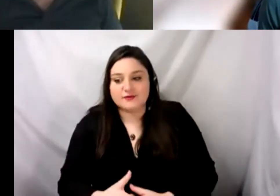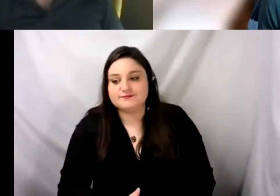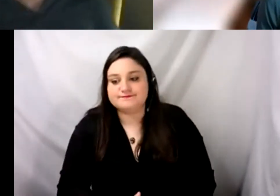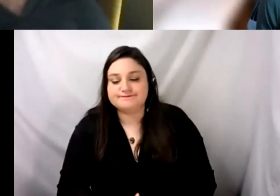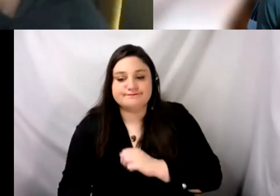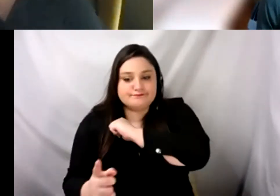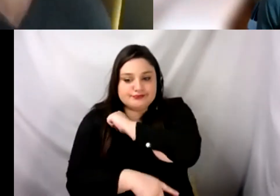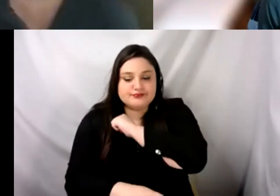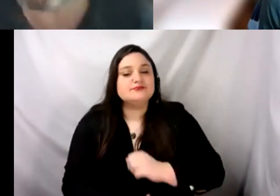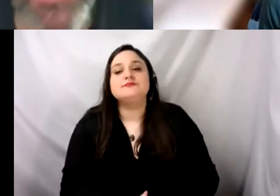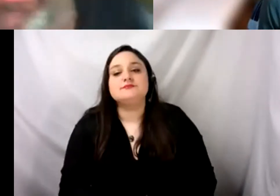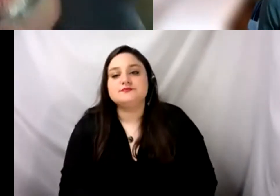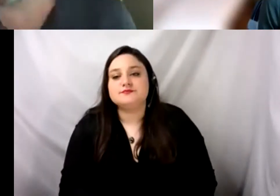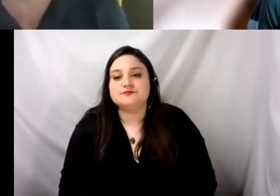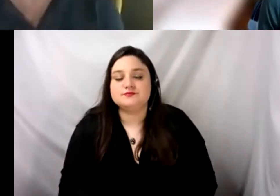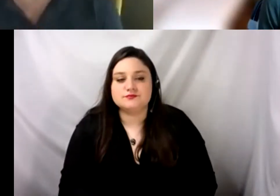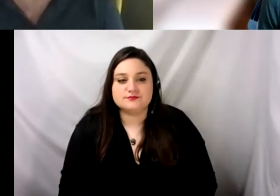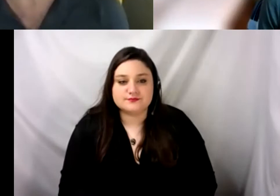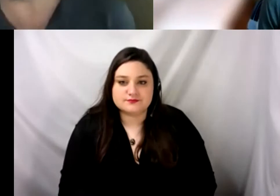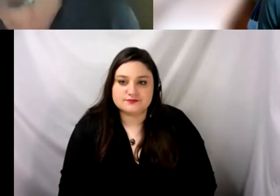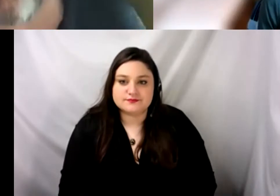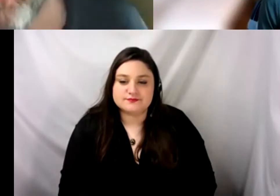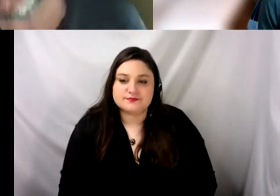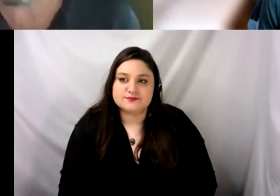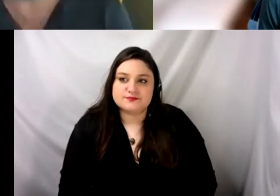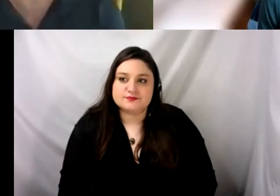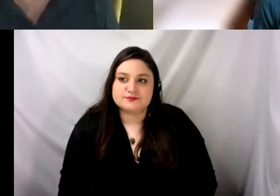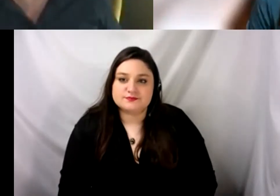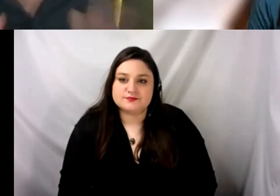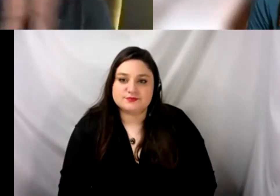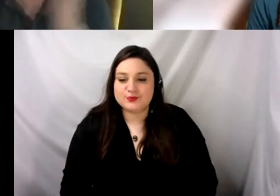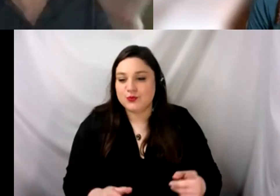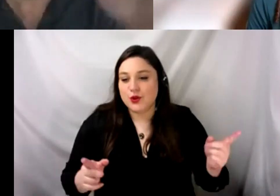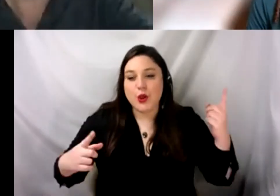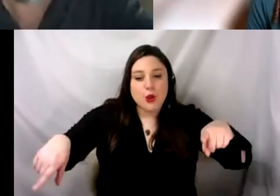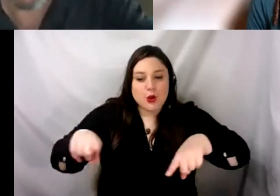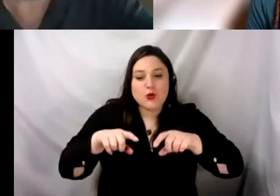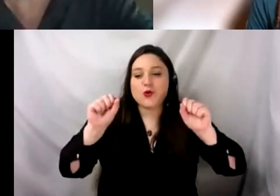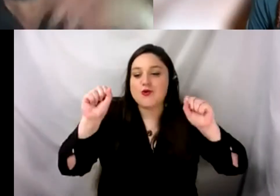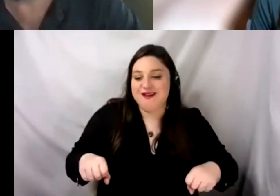Each of you can decide -- signage. You need to do that. There is a signage